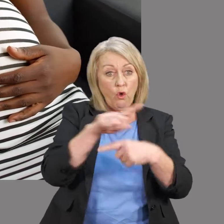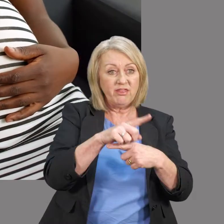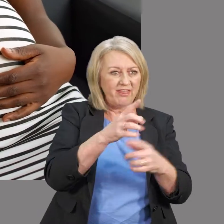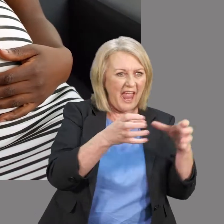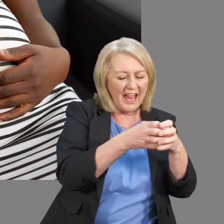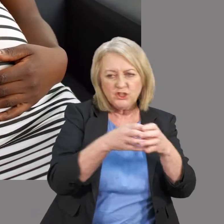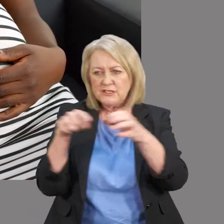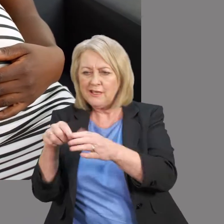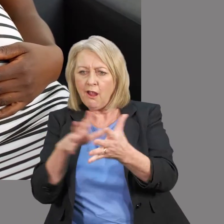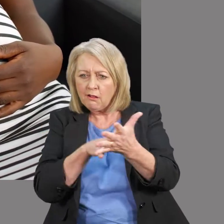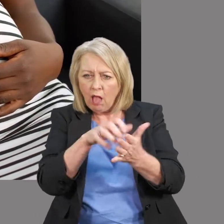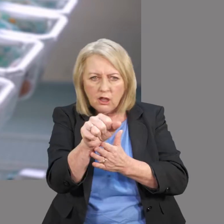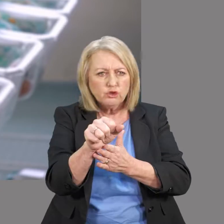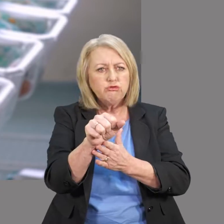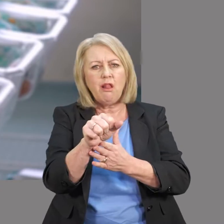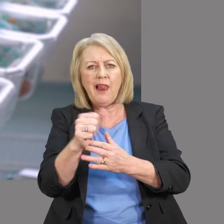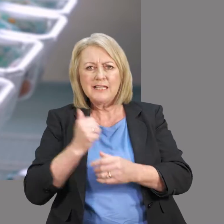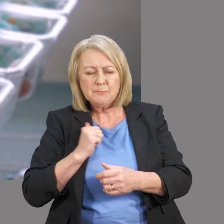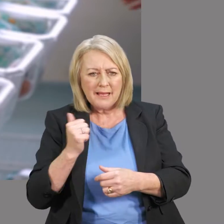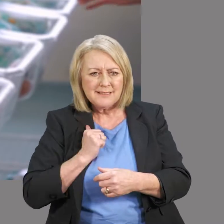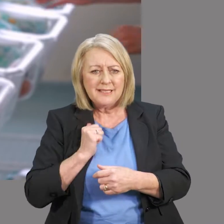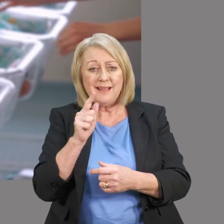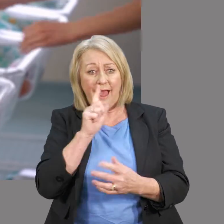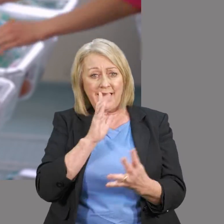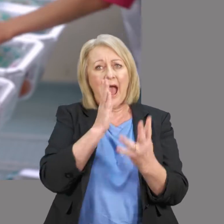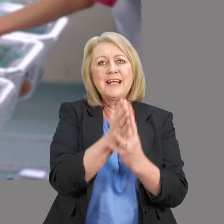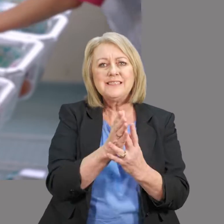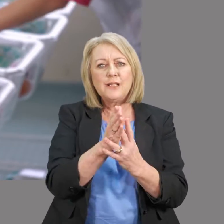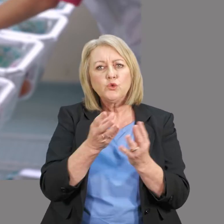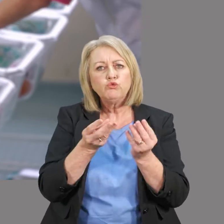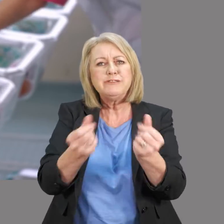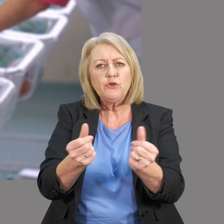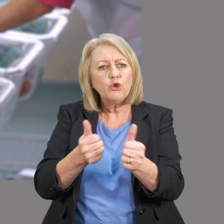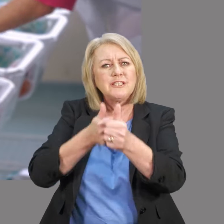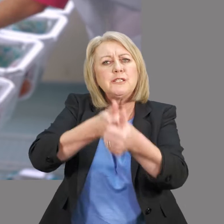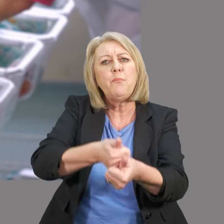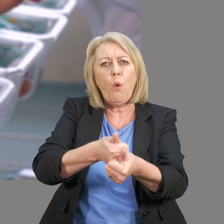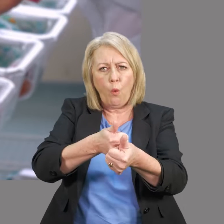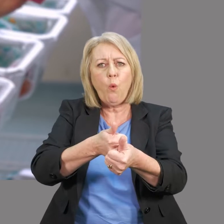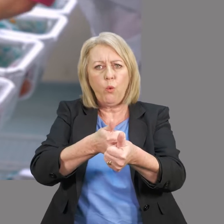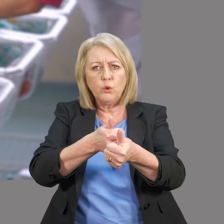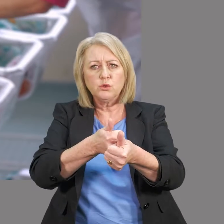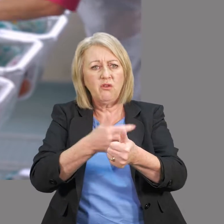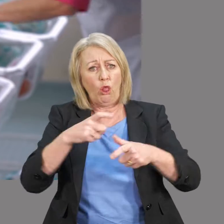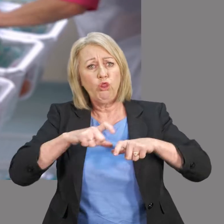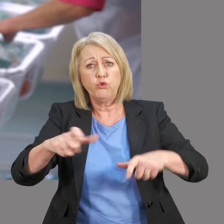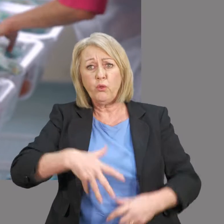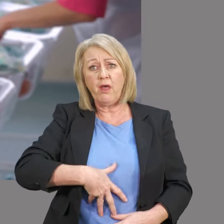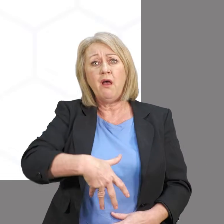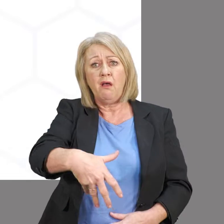cultural expectations, and access to resources, support, and care during the perinatal period.